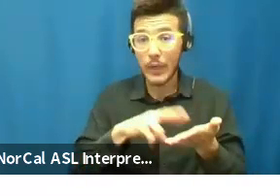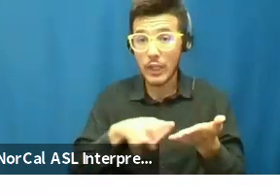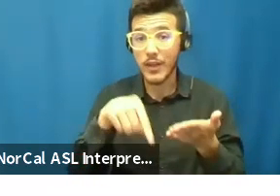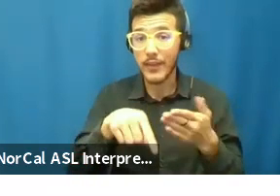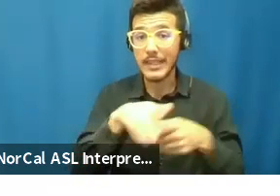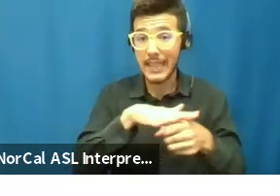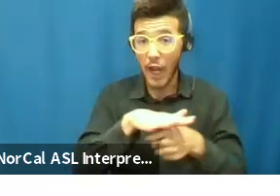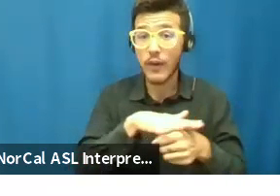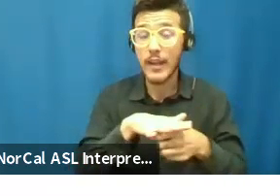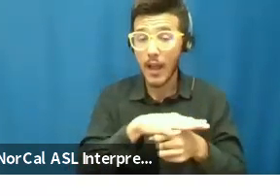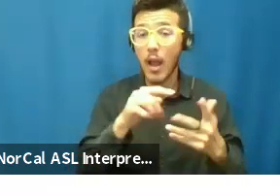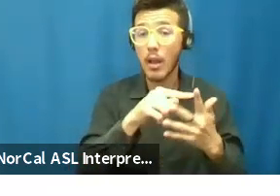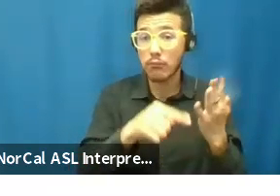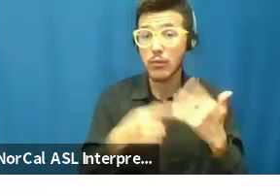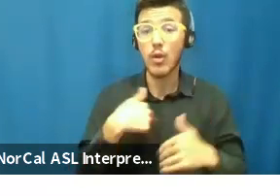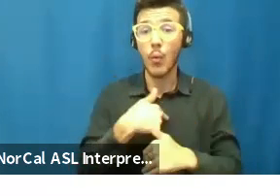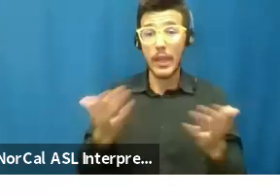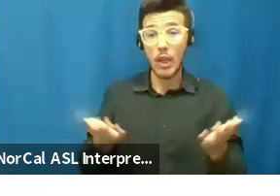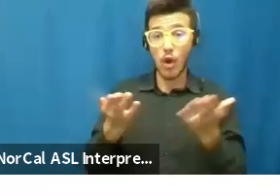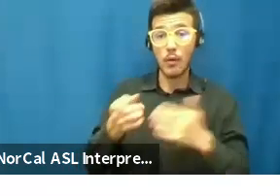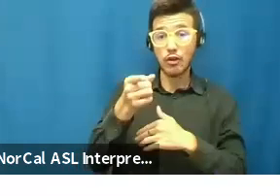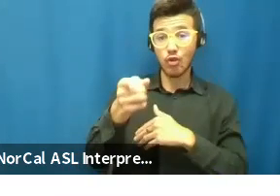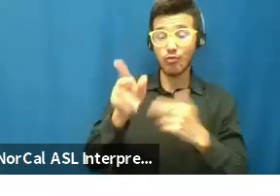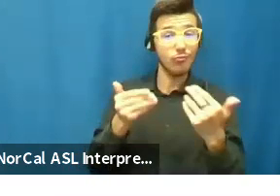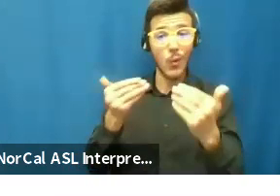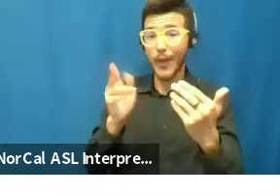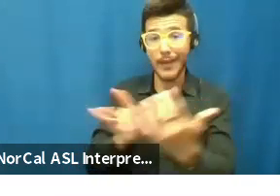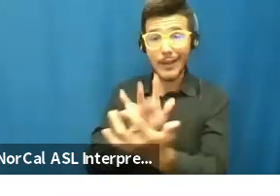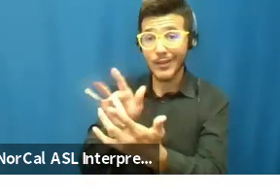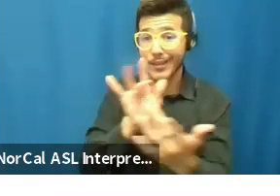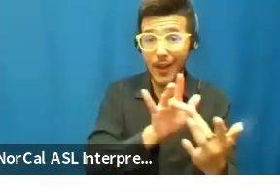to reach out. We are working on launching a new website. I actually checked this morning.